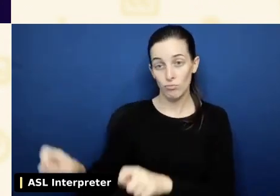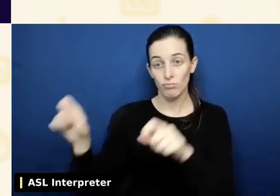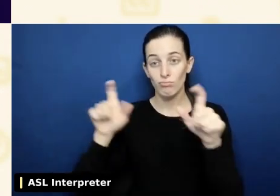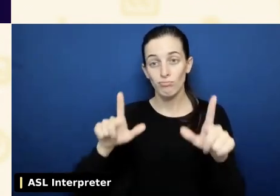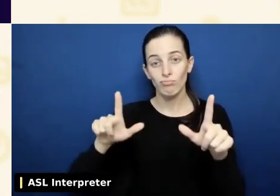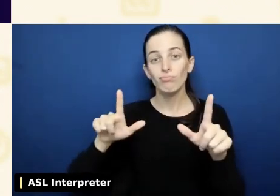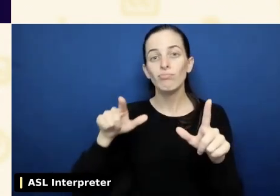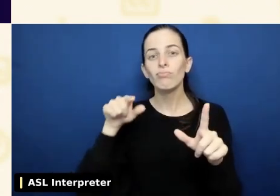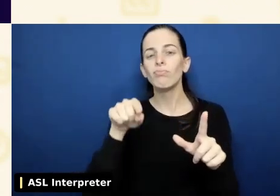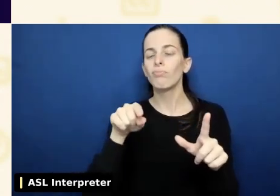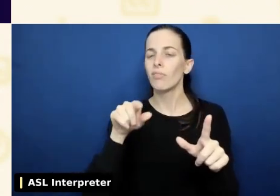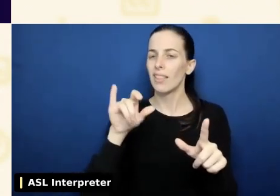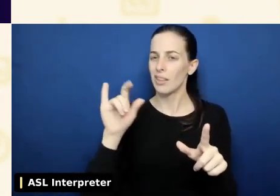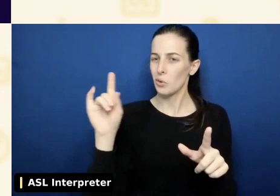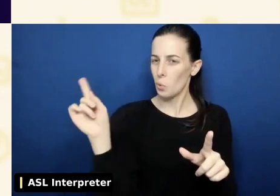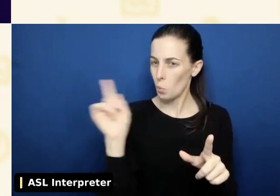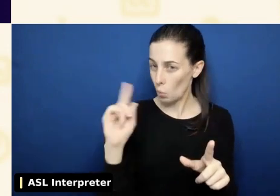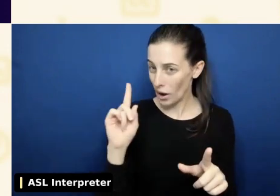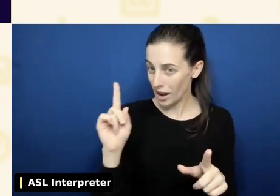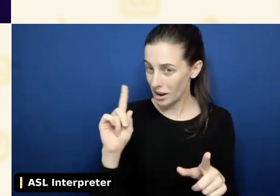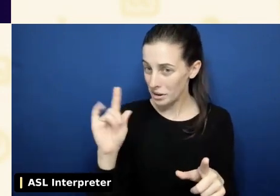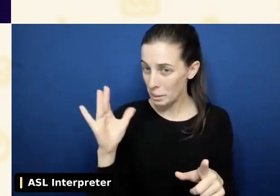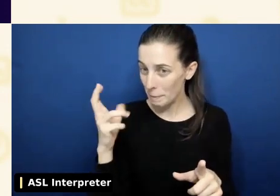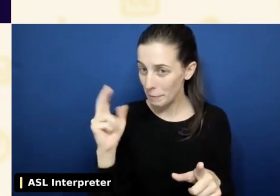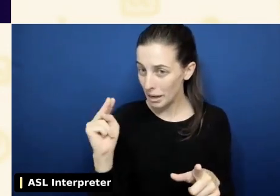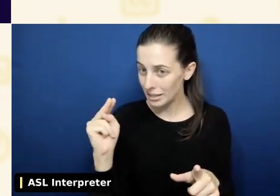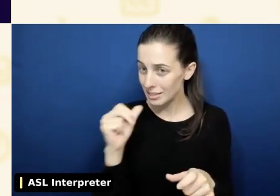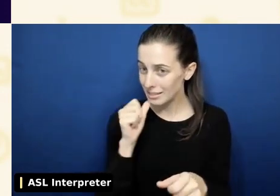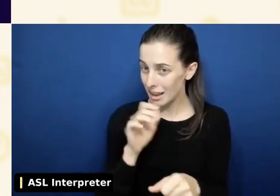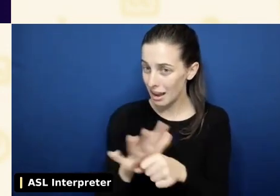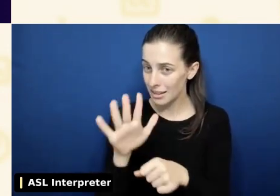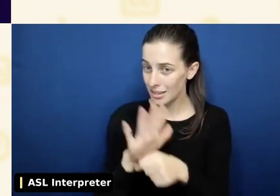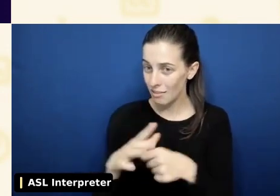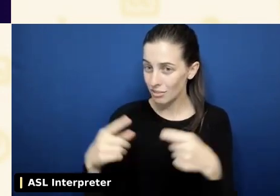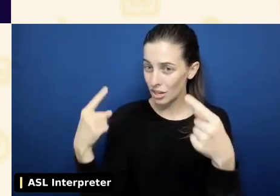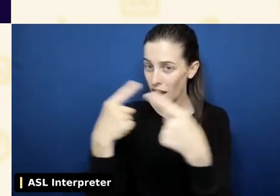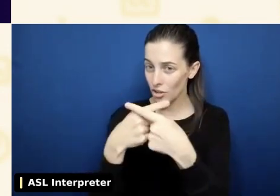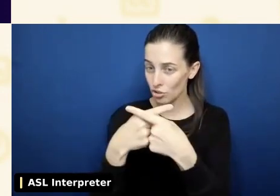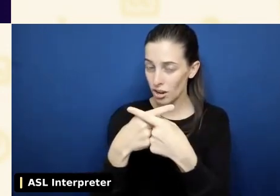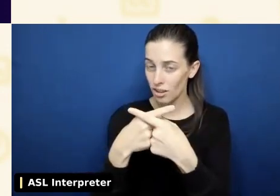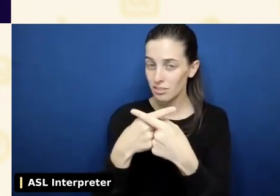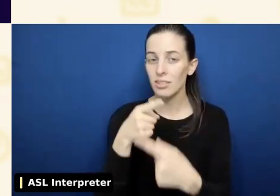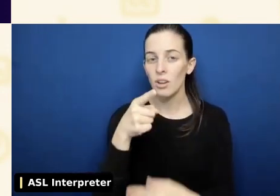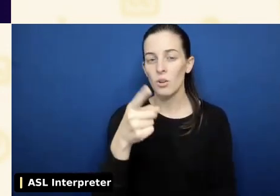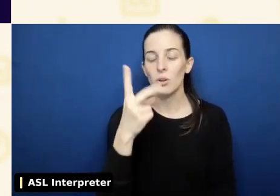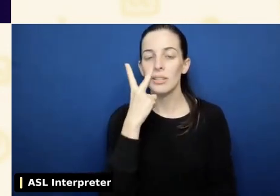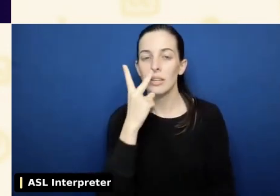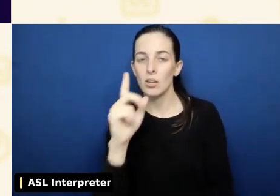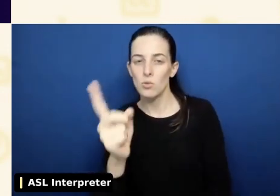where that button is that doesn't have sufficient contrast. It's highlighting what just looks like an empty white square,